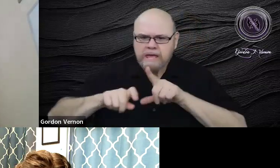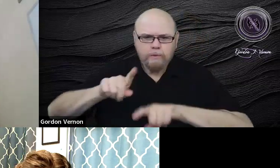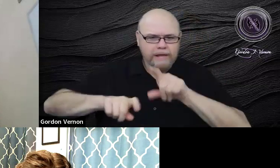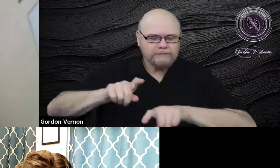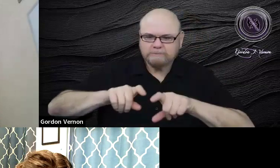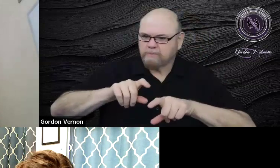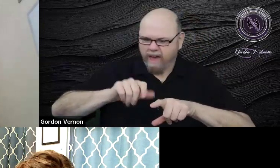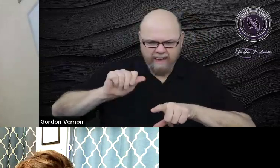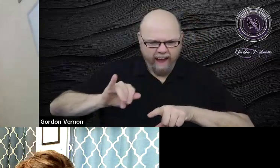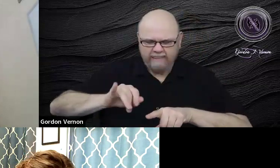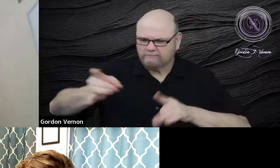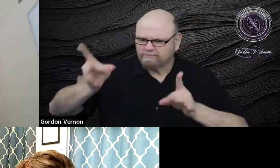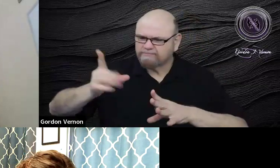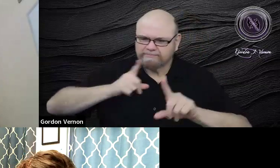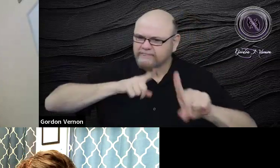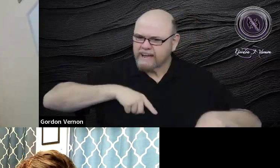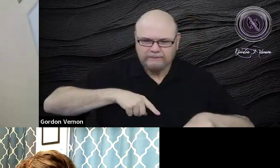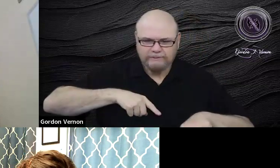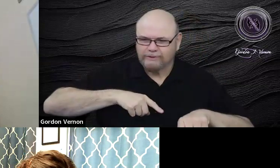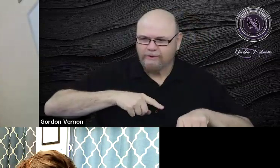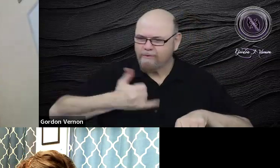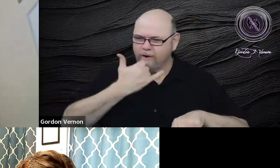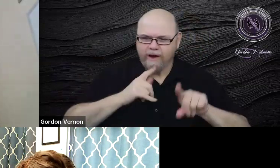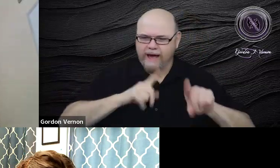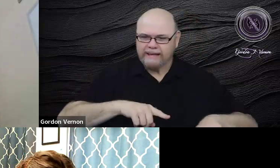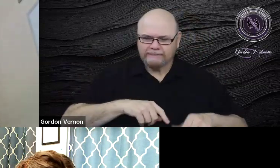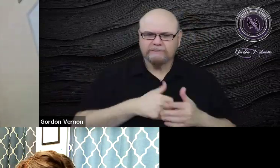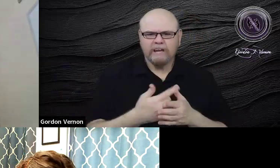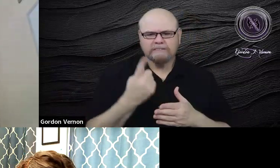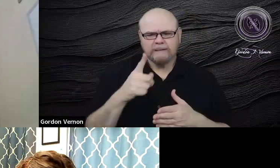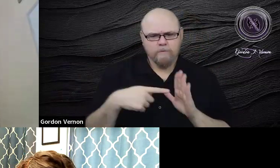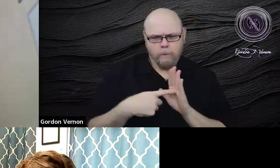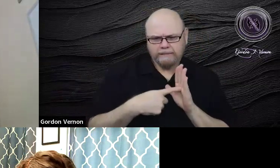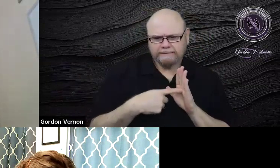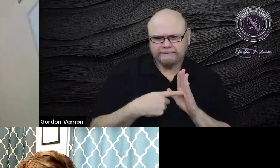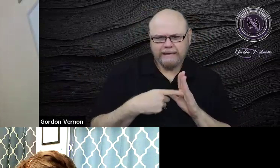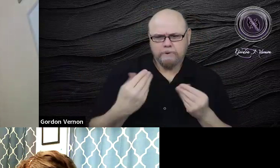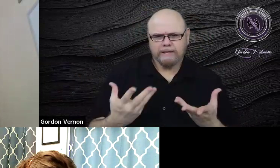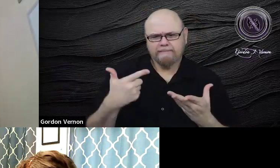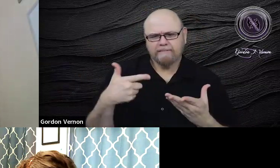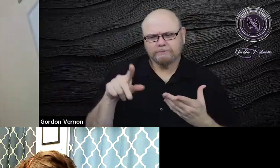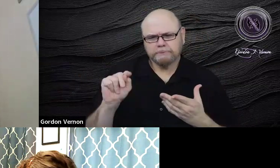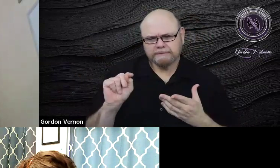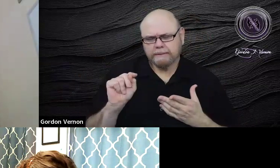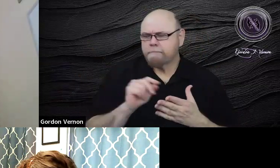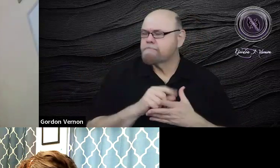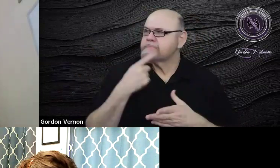there's some evidence from Thomas Luna and others that even the kinds of signal processing that